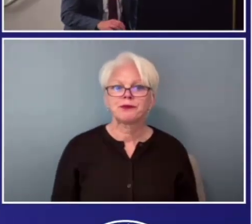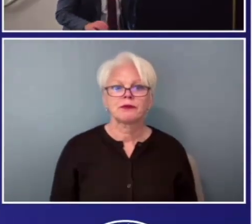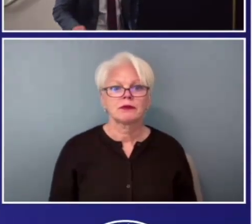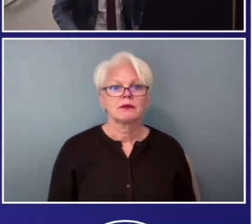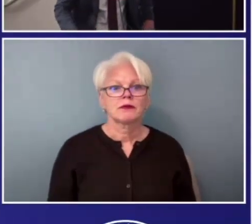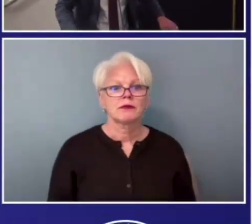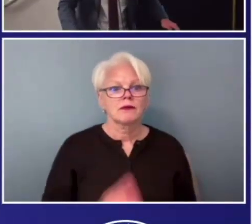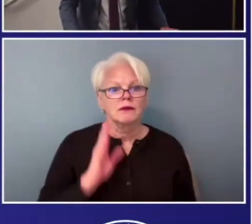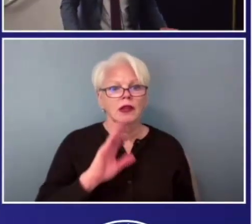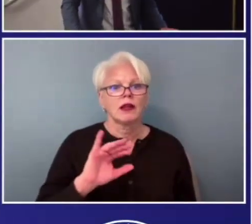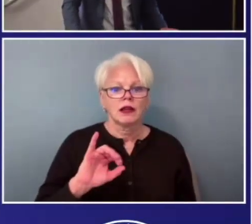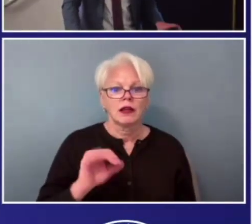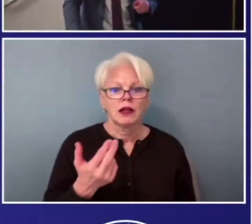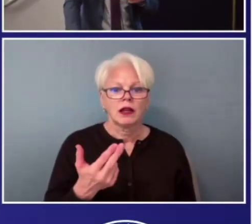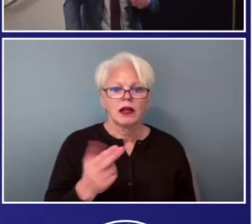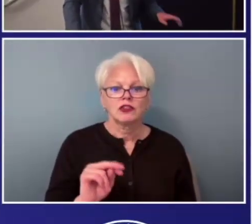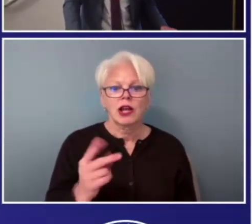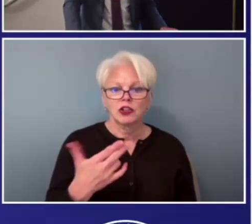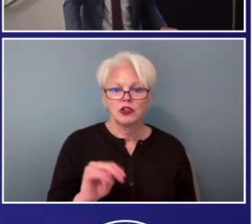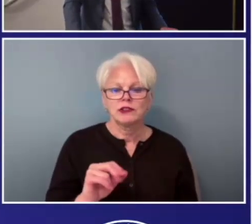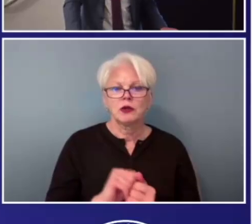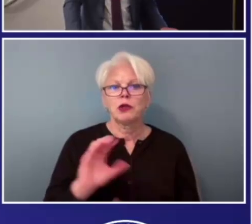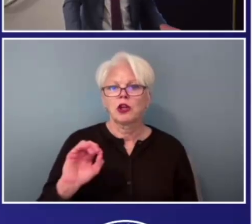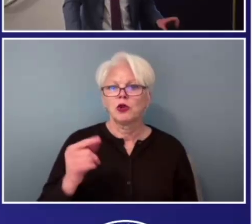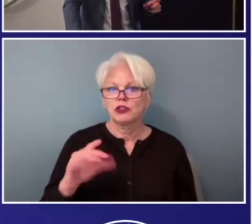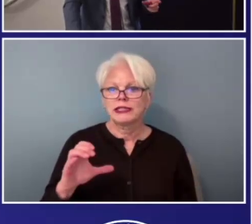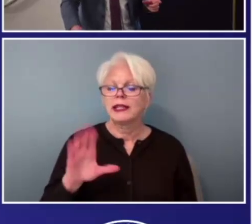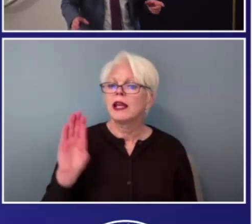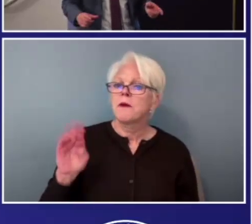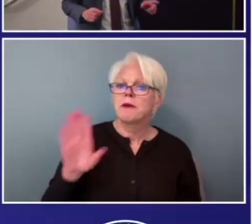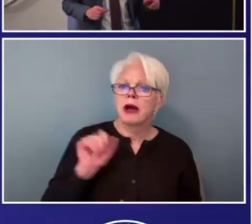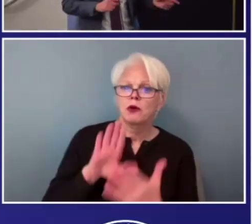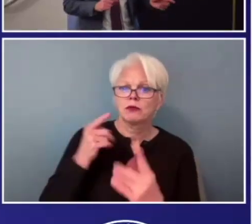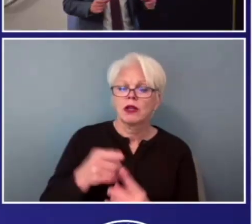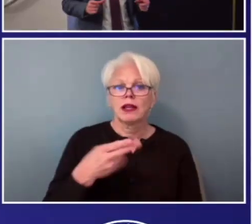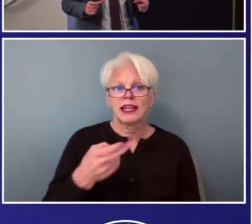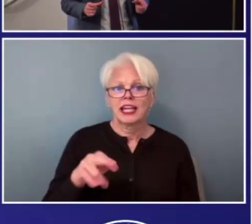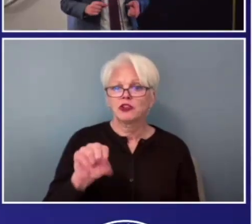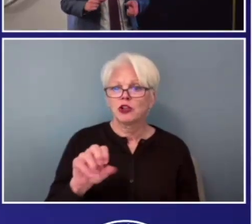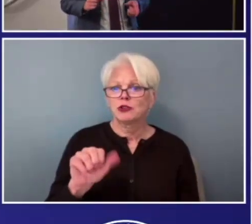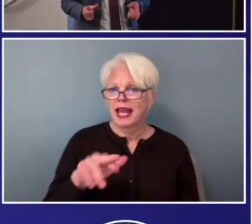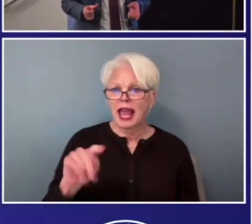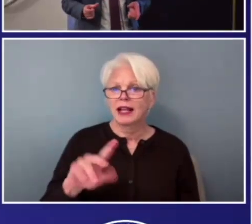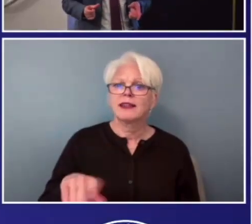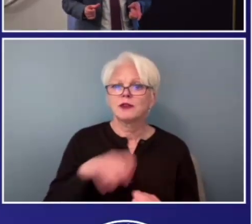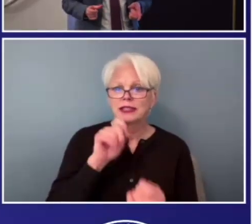Hey, everyone. John Houston with the Office of General Counsel. So, Bob, I just wanted to address a point. So the HEROES Act, there's an explicit waiver in the --